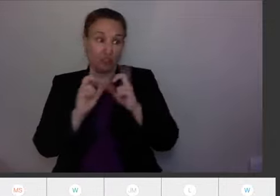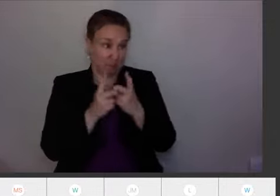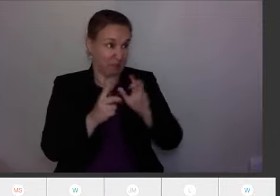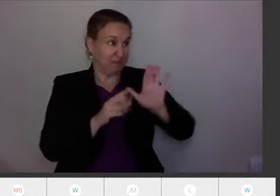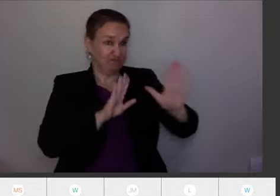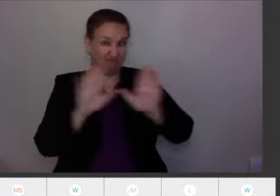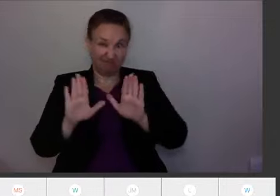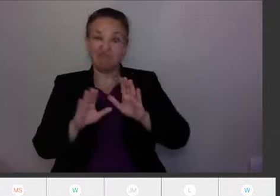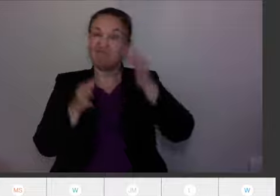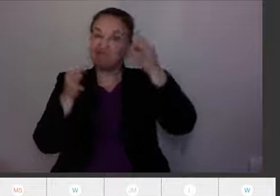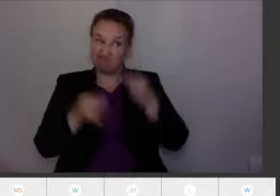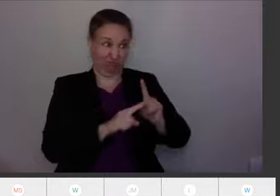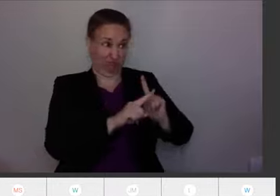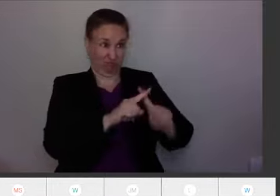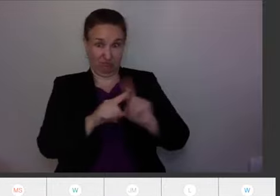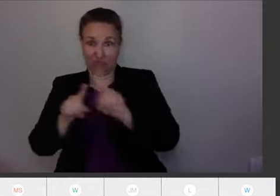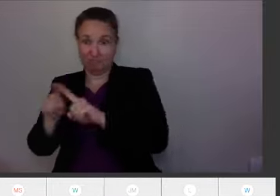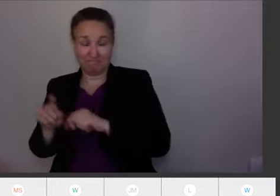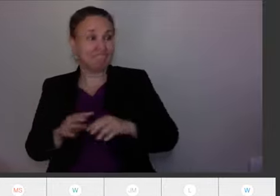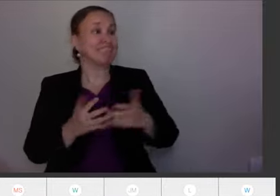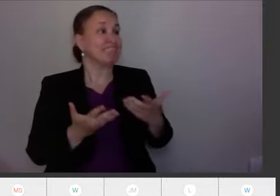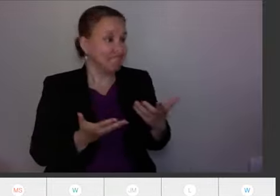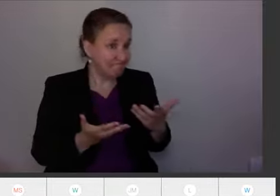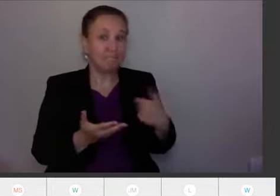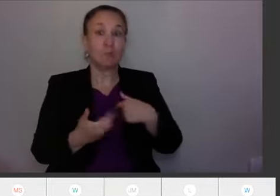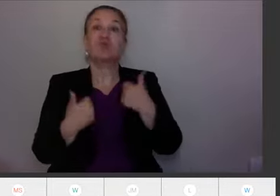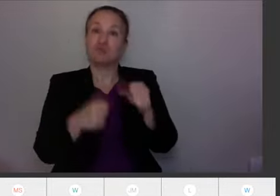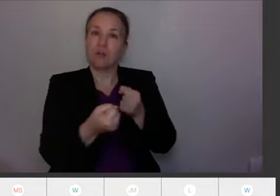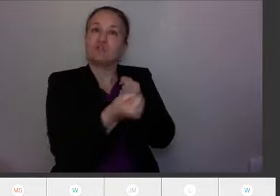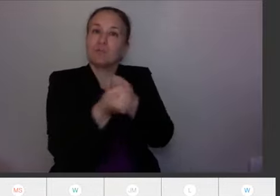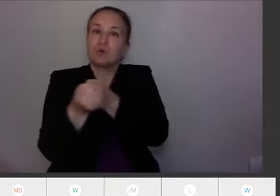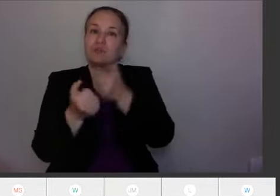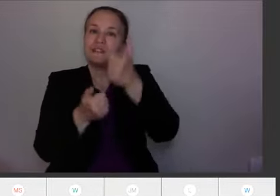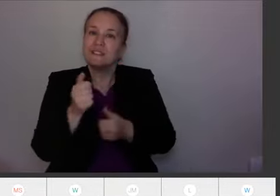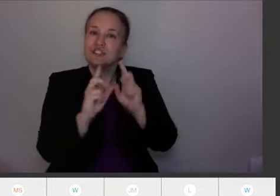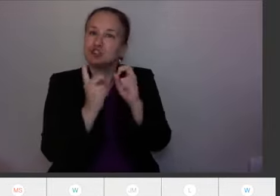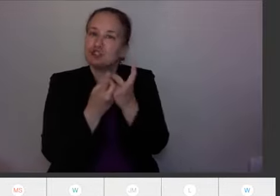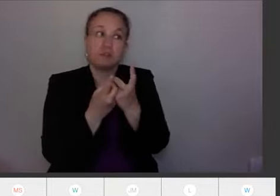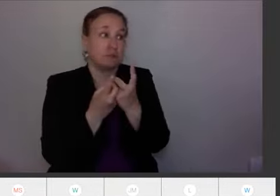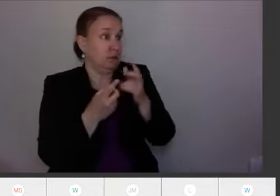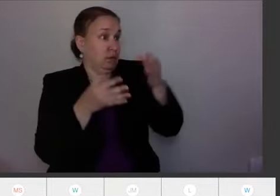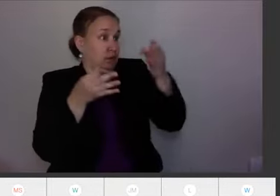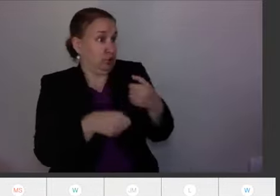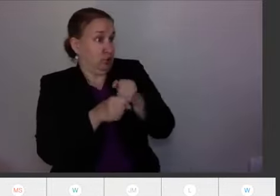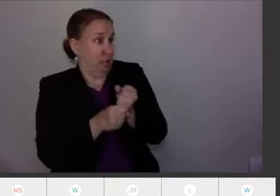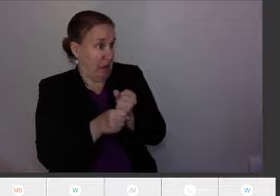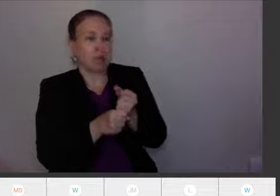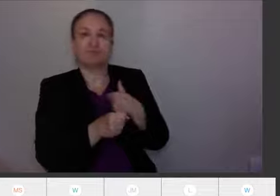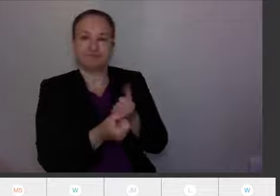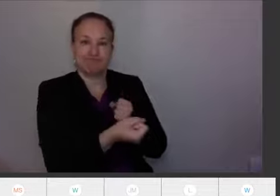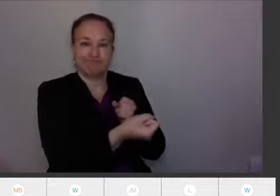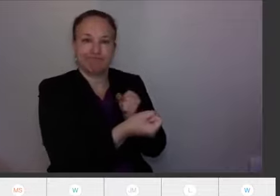and we will do everything we can to support each district in whatever decision they make that they conclude is best for